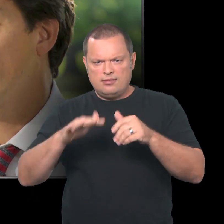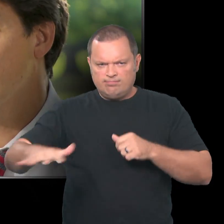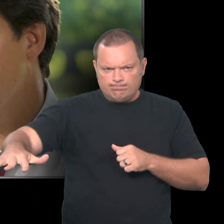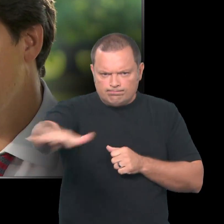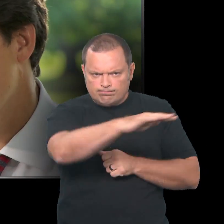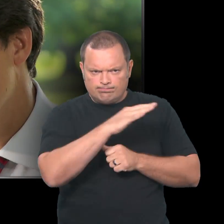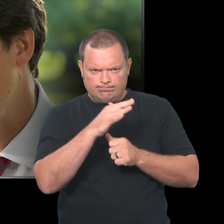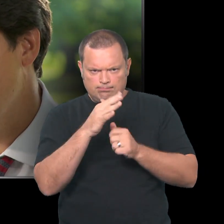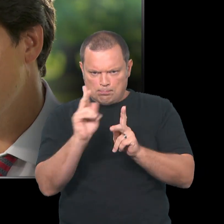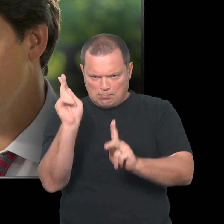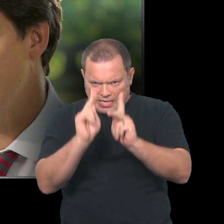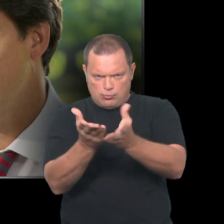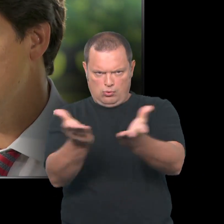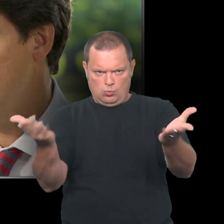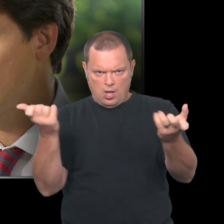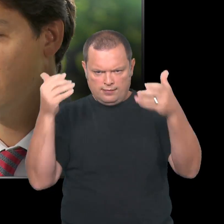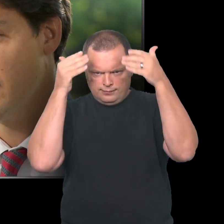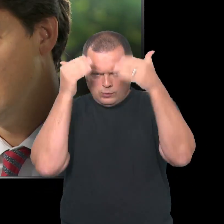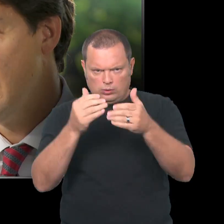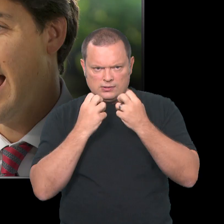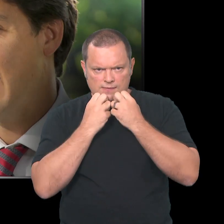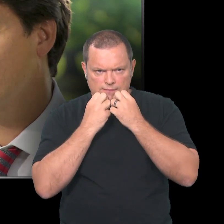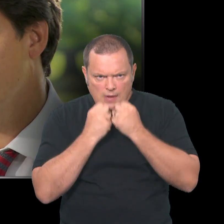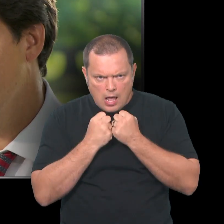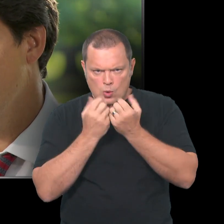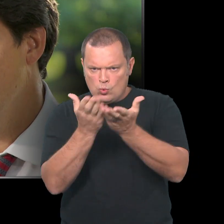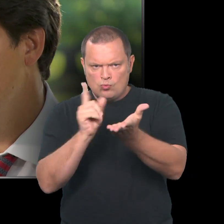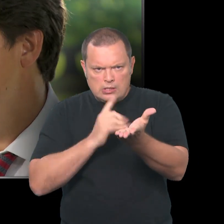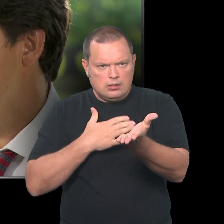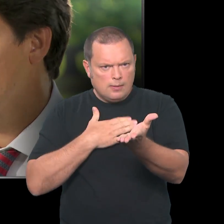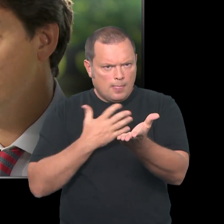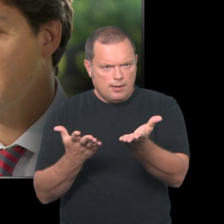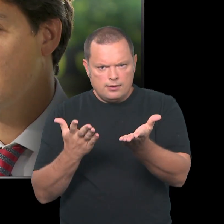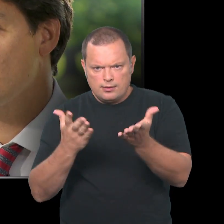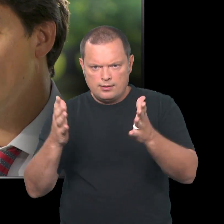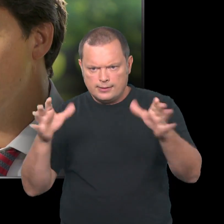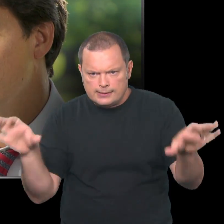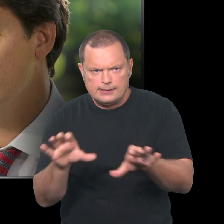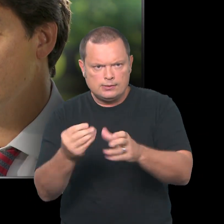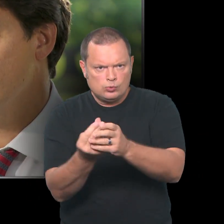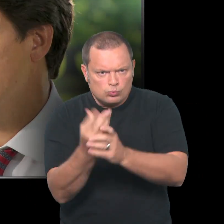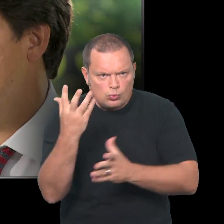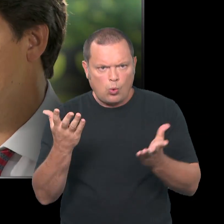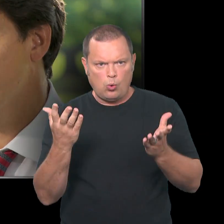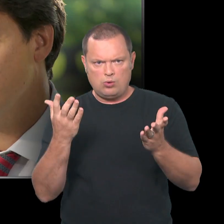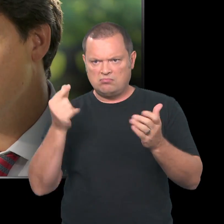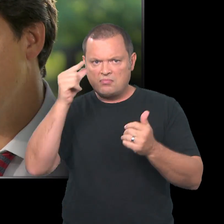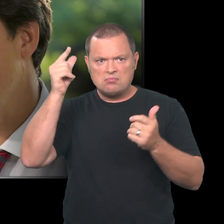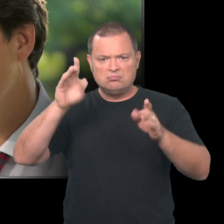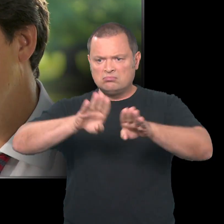a government that's answering questions, a government that is talking about the things that matter to Canadians and actually acting on them.